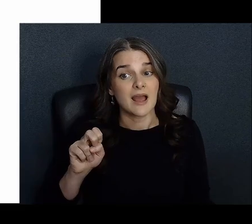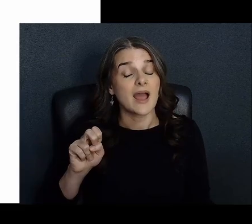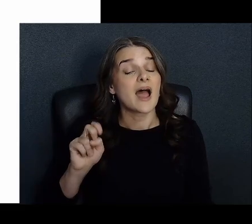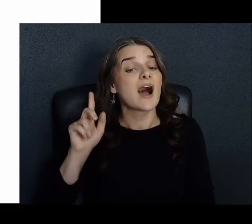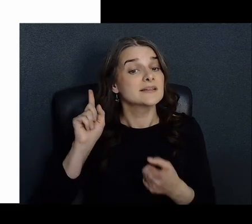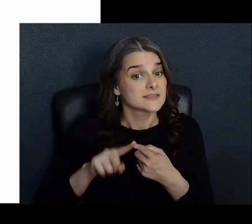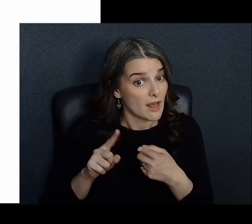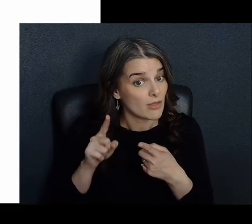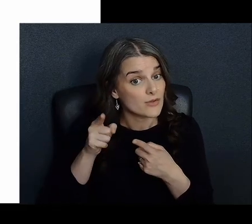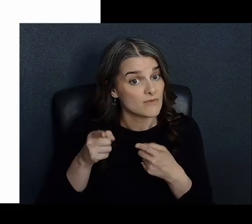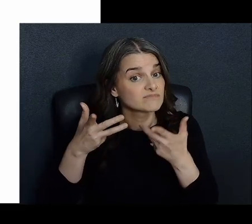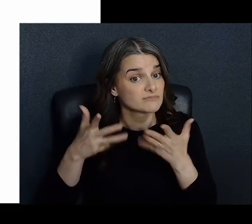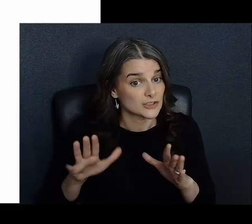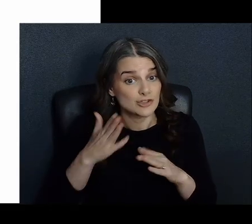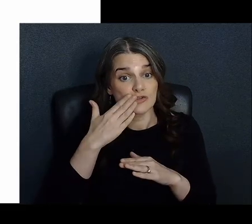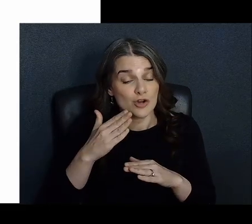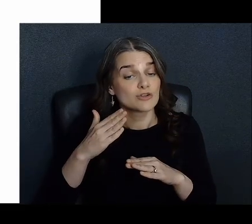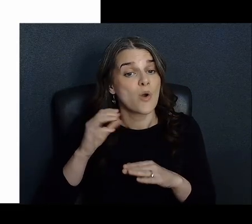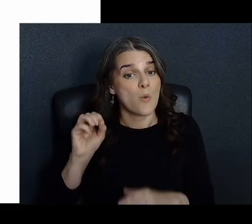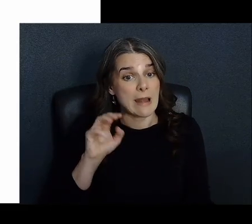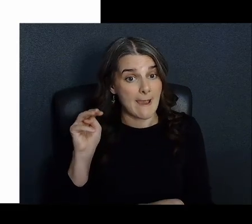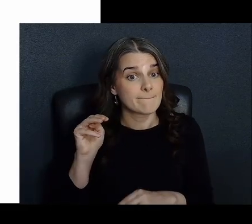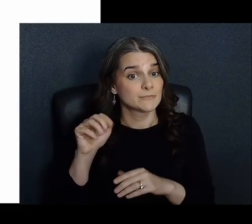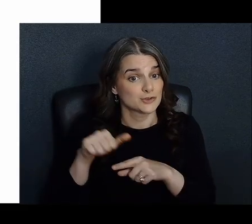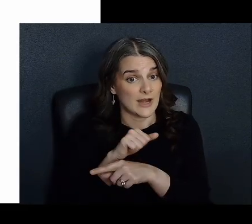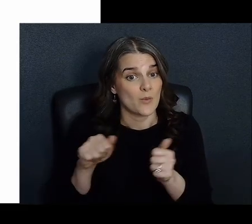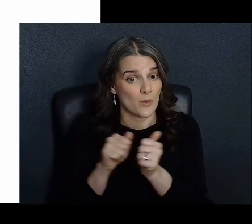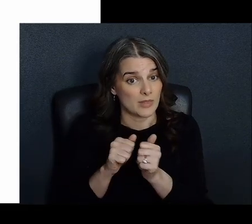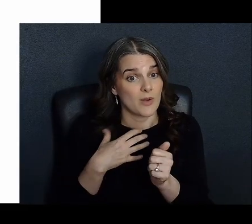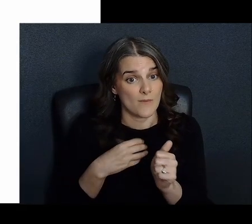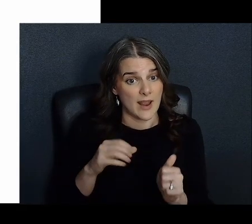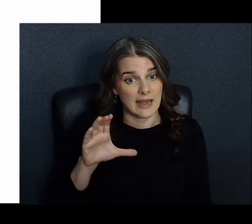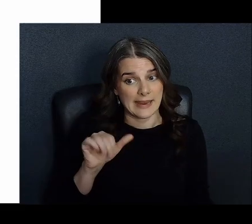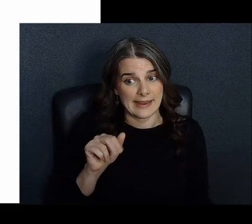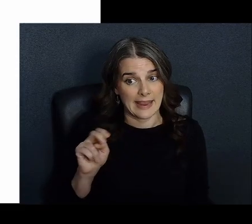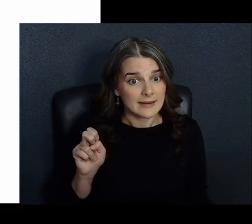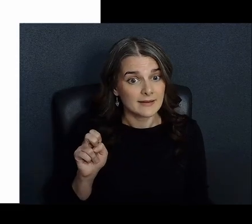Because relying on the obstacle detection may not be your best option.